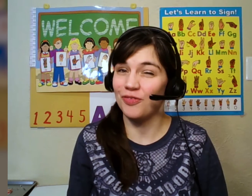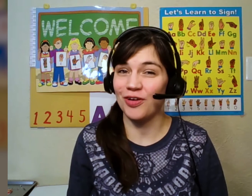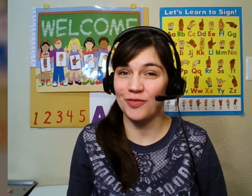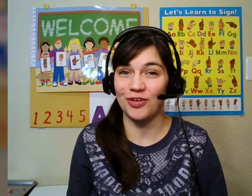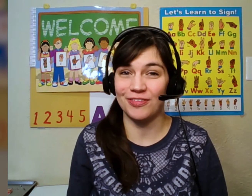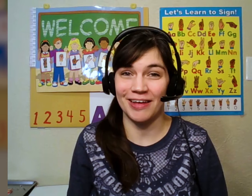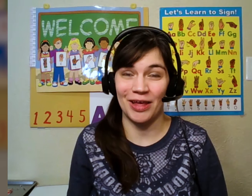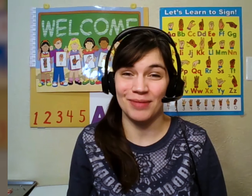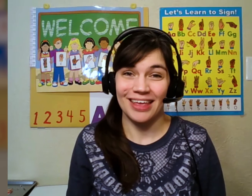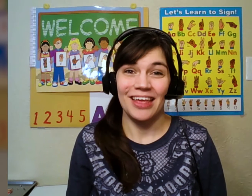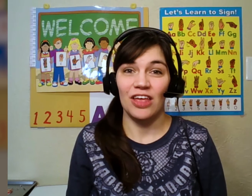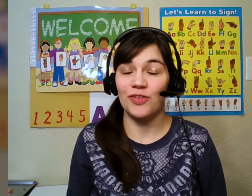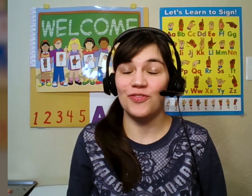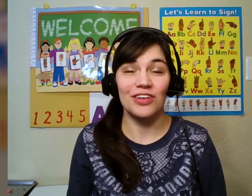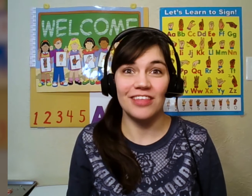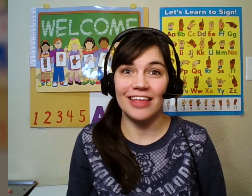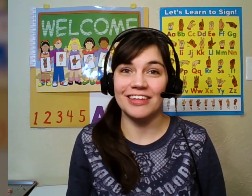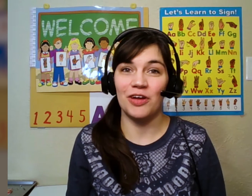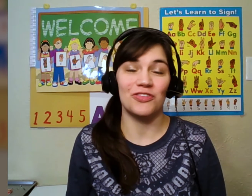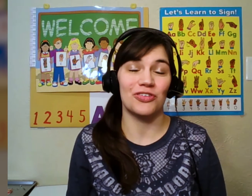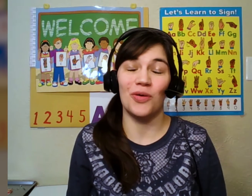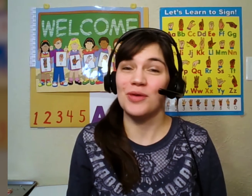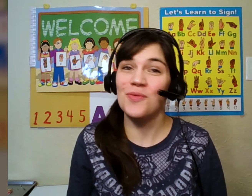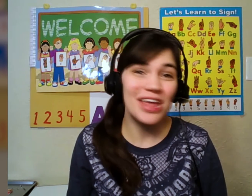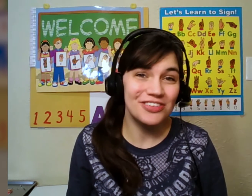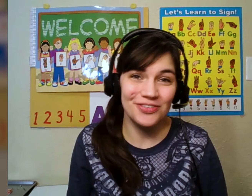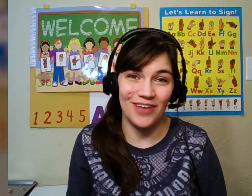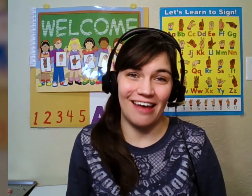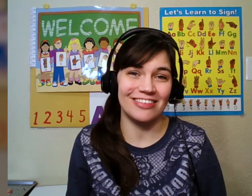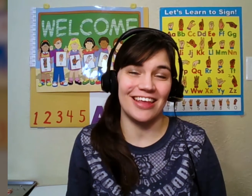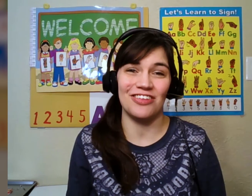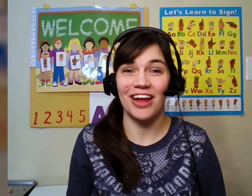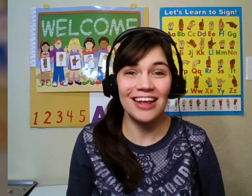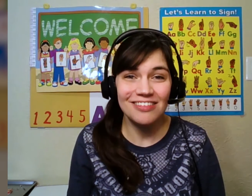the very first time if it feels like the letters are going way too fast and your